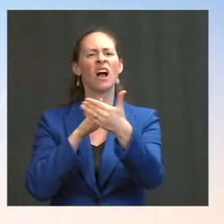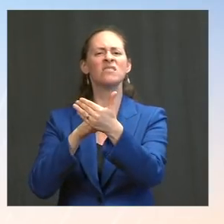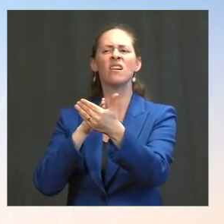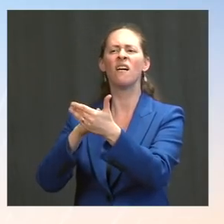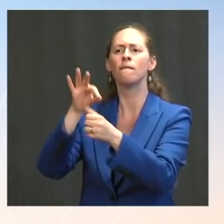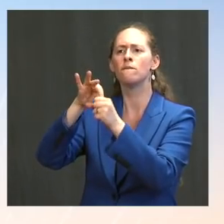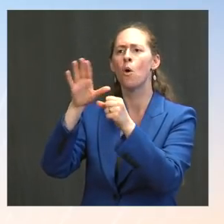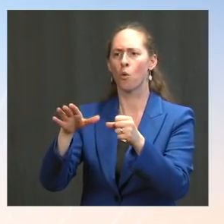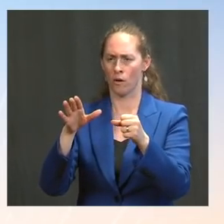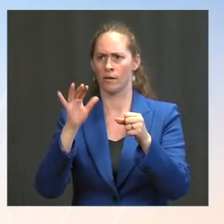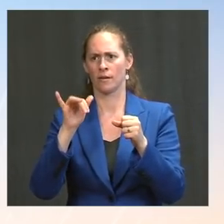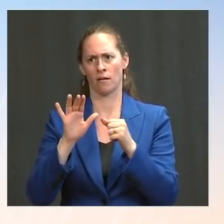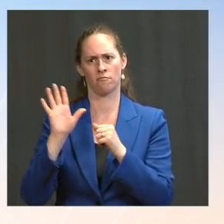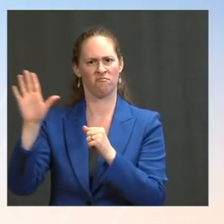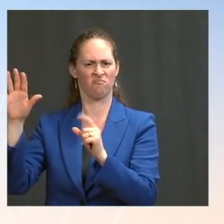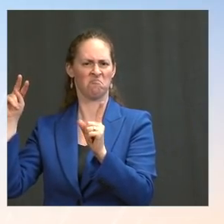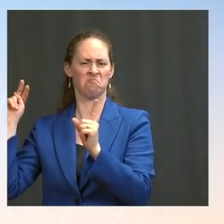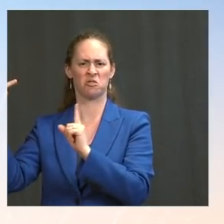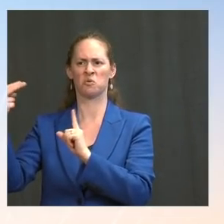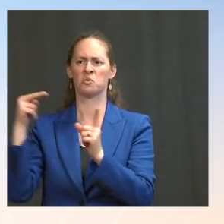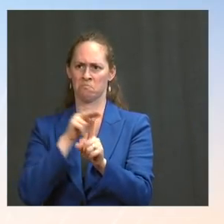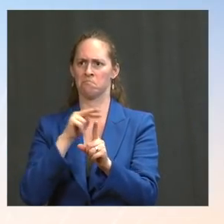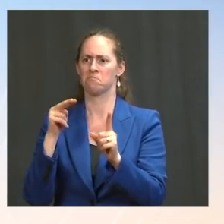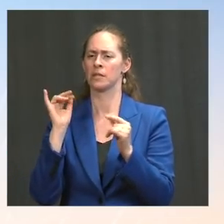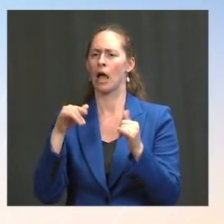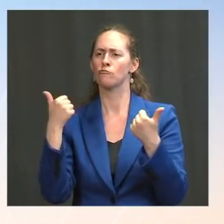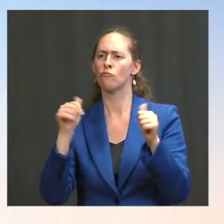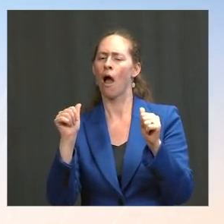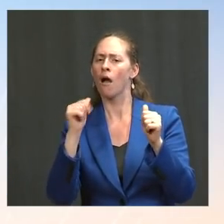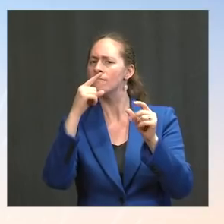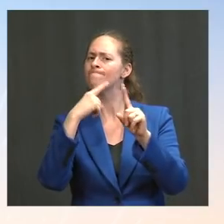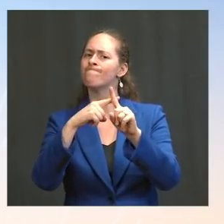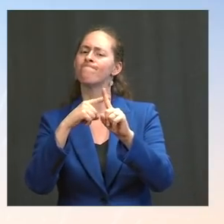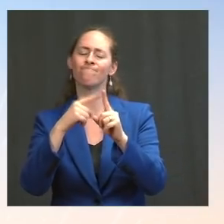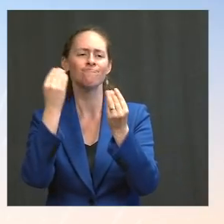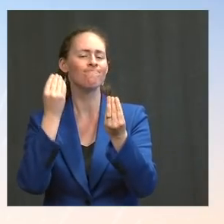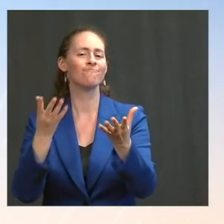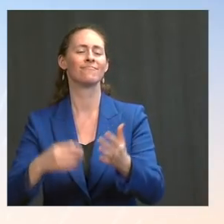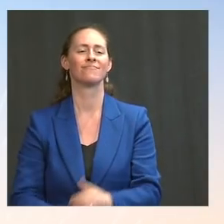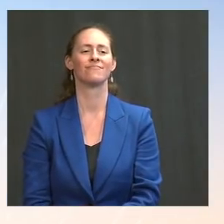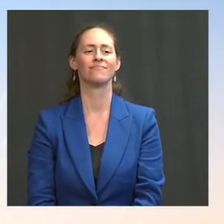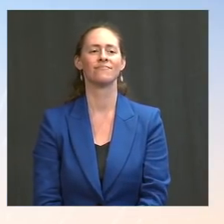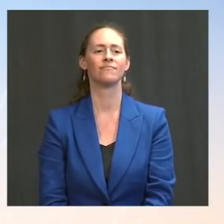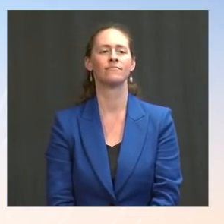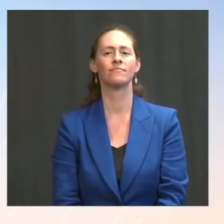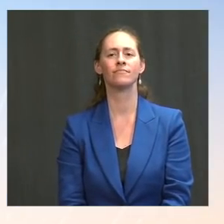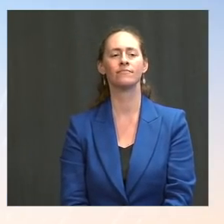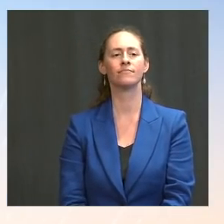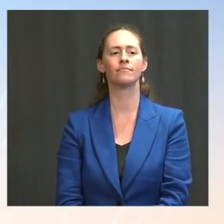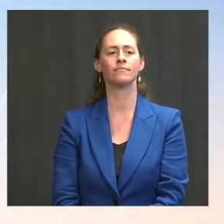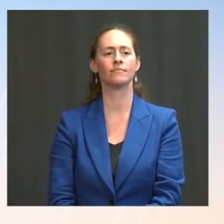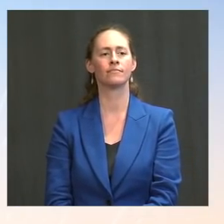to engage with civil rights groups, state legislators, and the American people to push back on anti-voter laws at the state level.